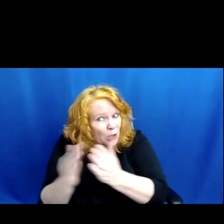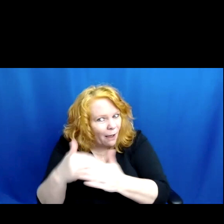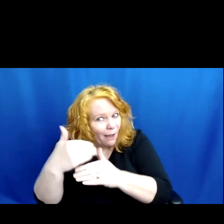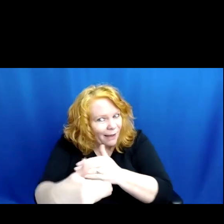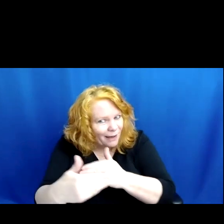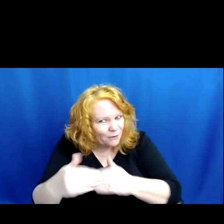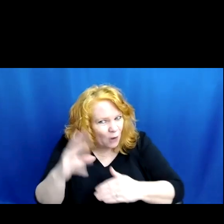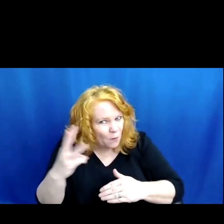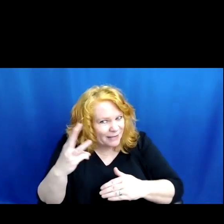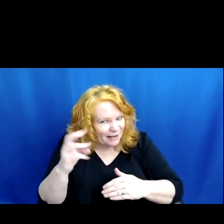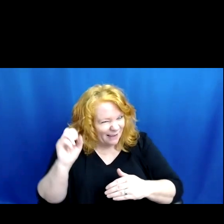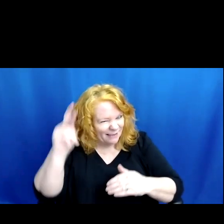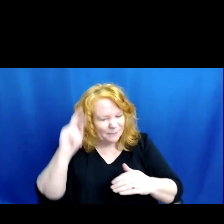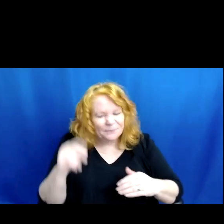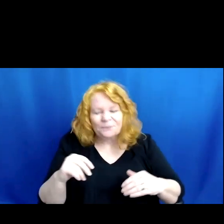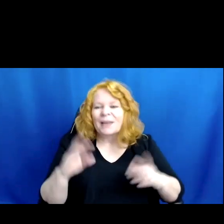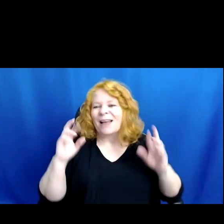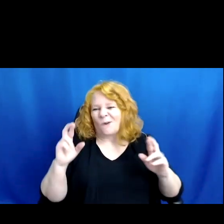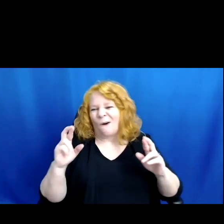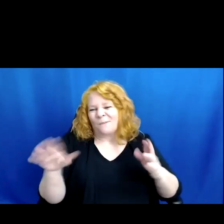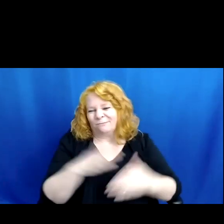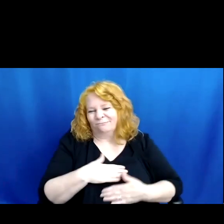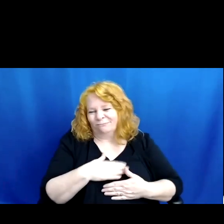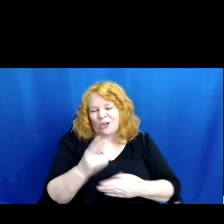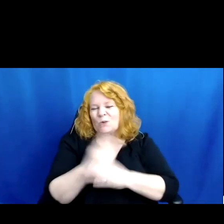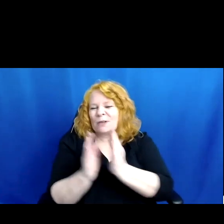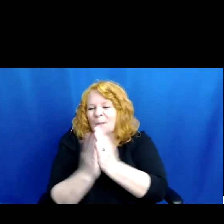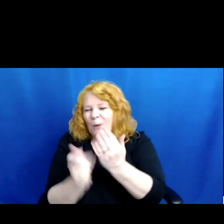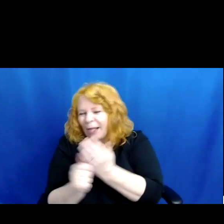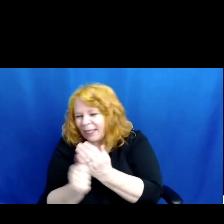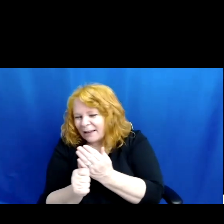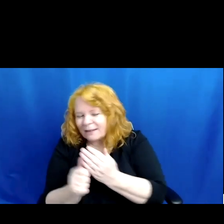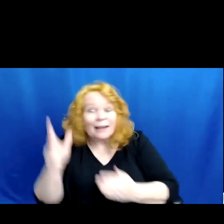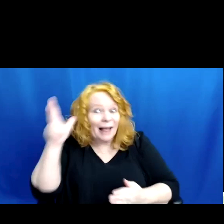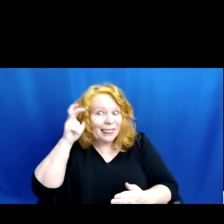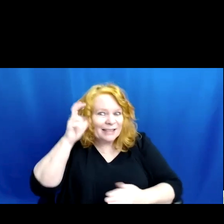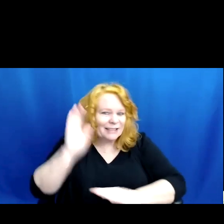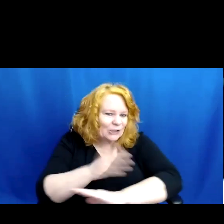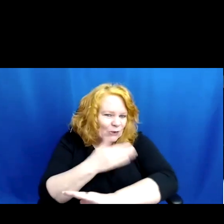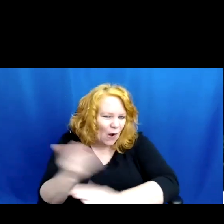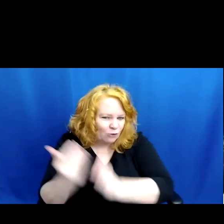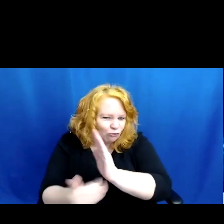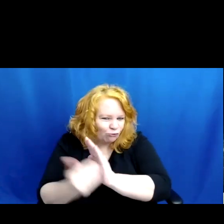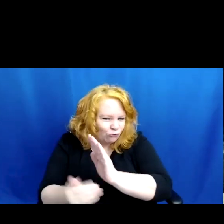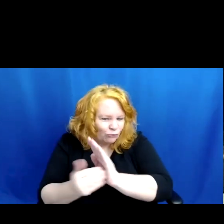I hope you will really enjoy using the booklet and listen to the songs and enjoying the crafts.